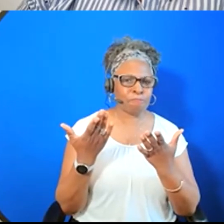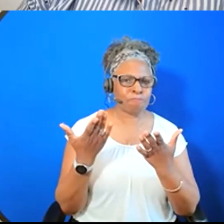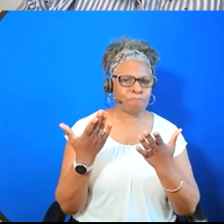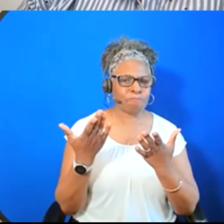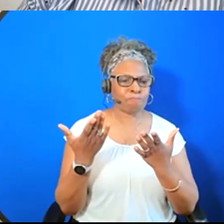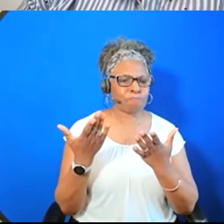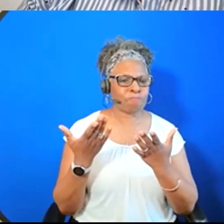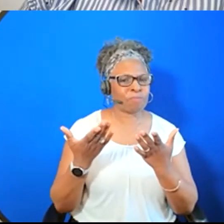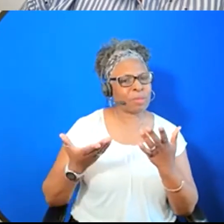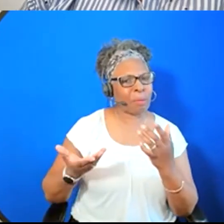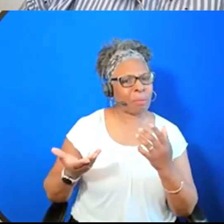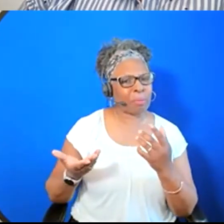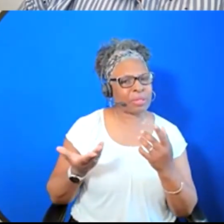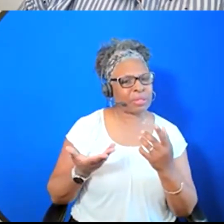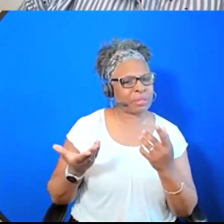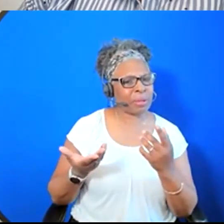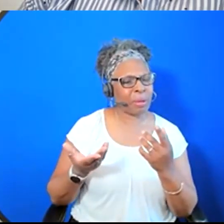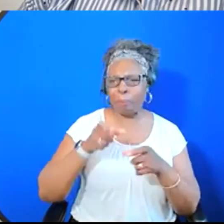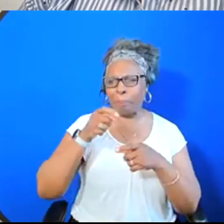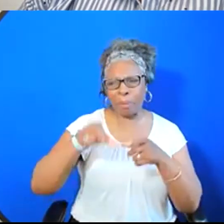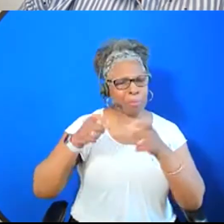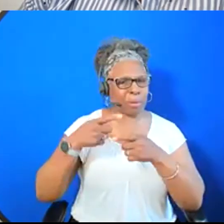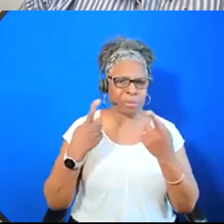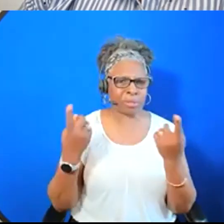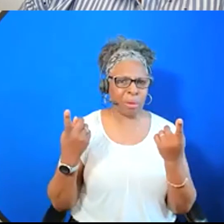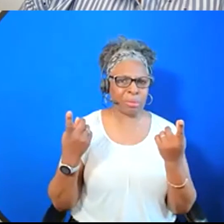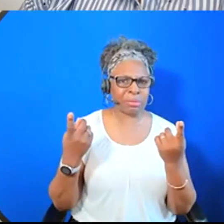people don't tend to get public funding for making paintings or sculptures, I mean,